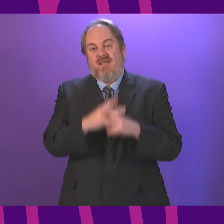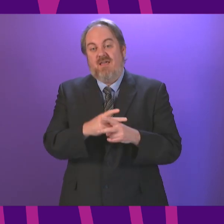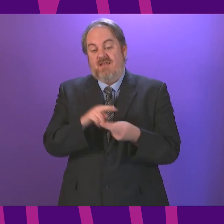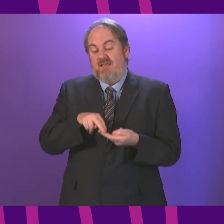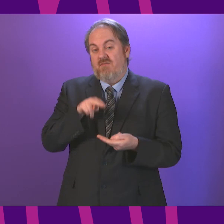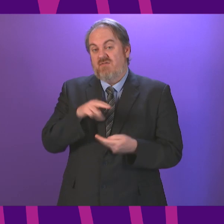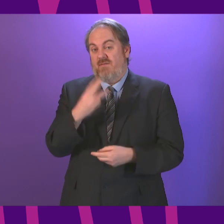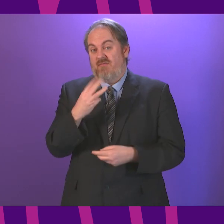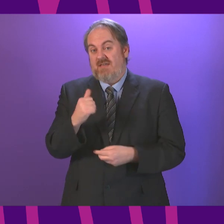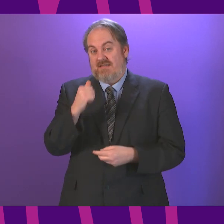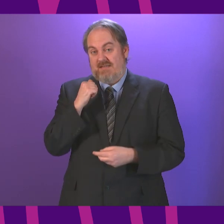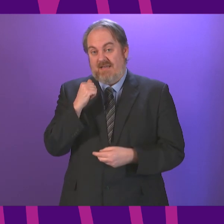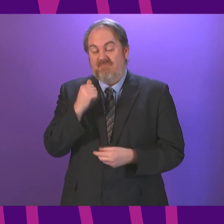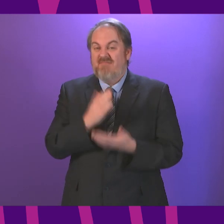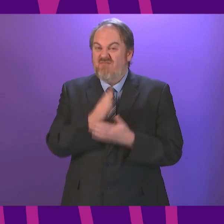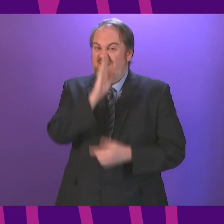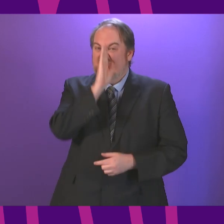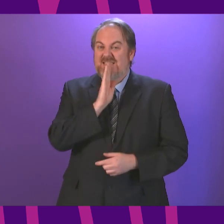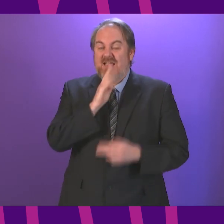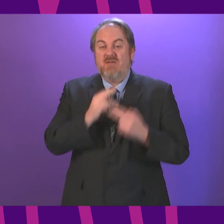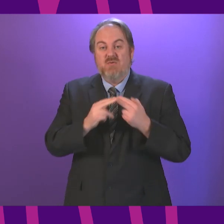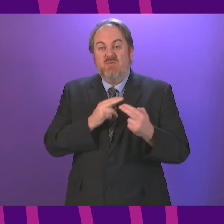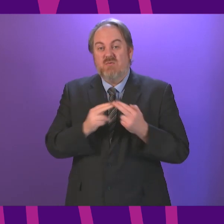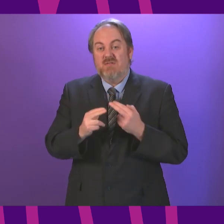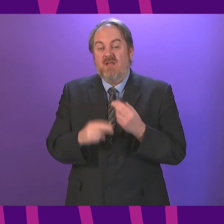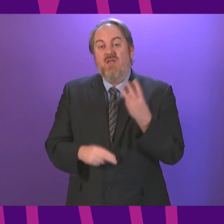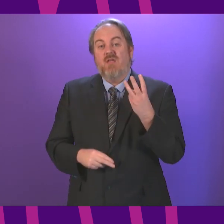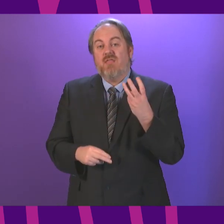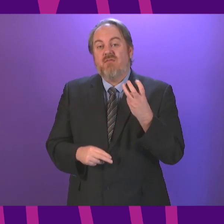I regret to say that, in the past 24 hours, a further three deaths have been registered,